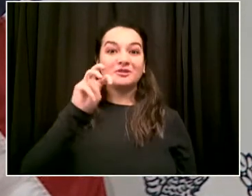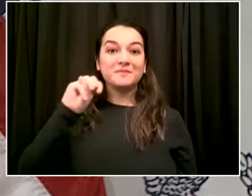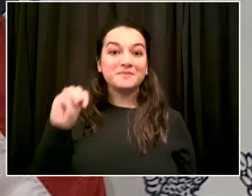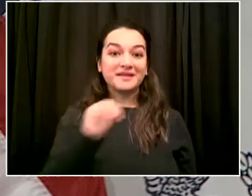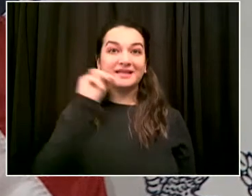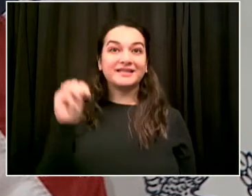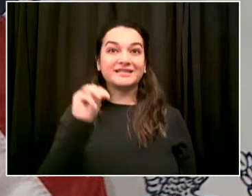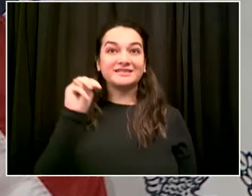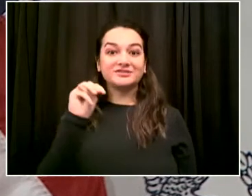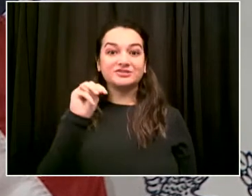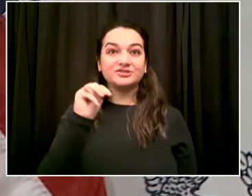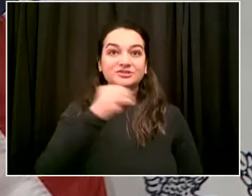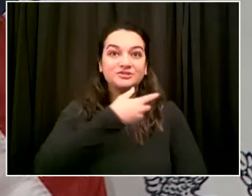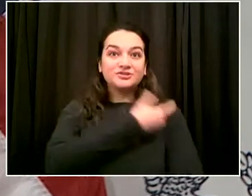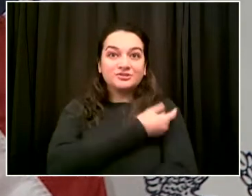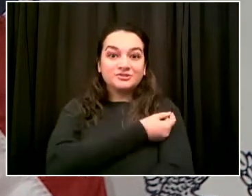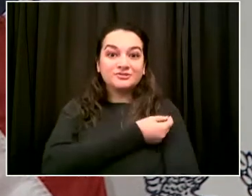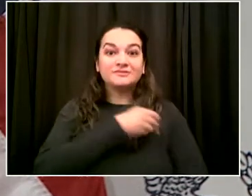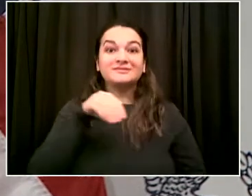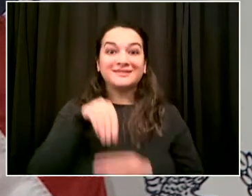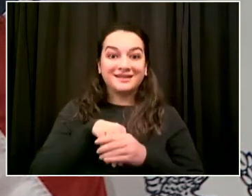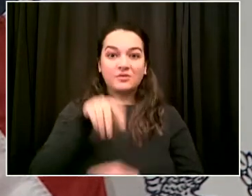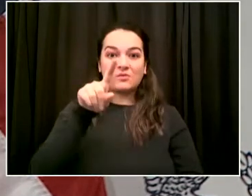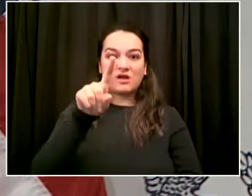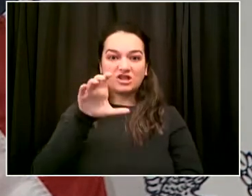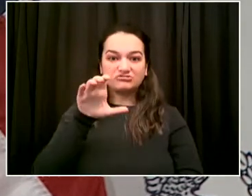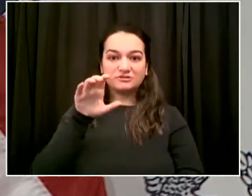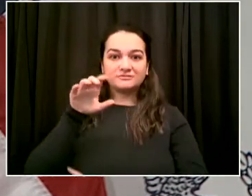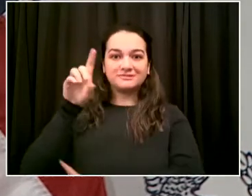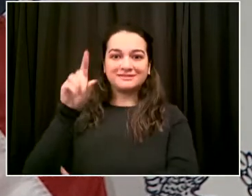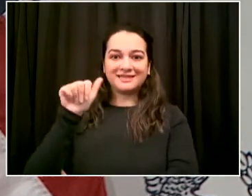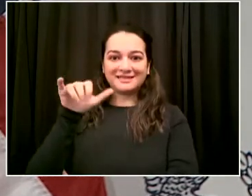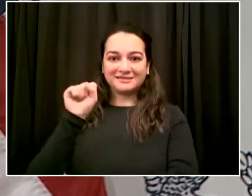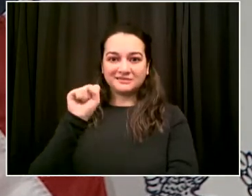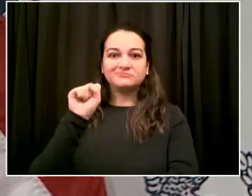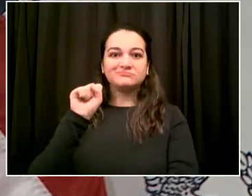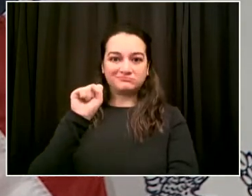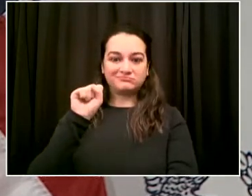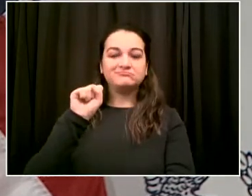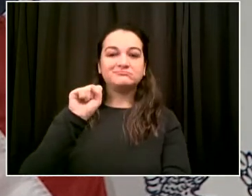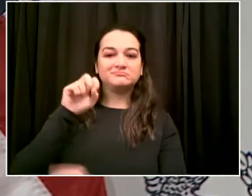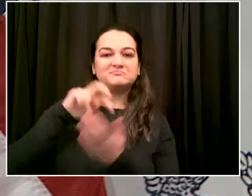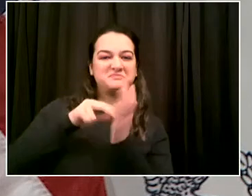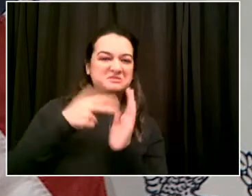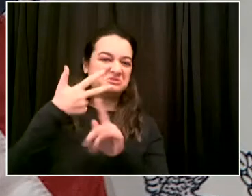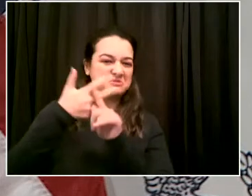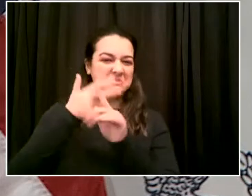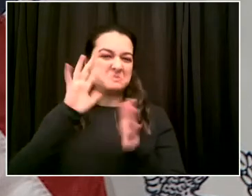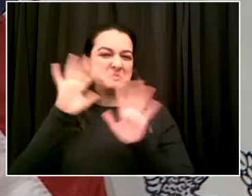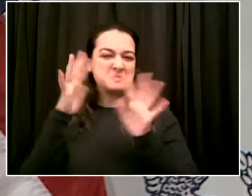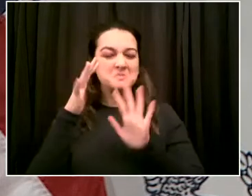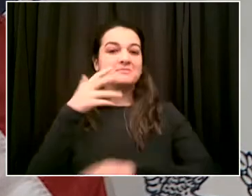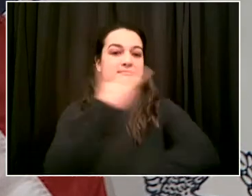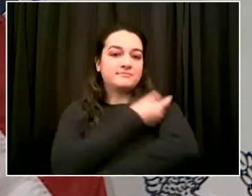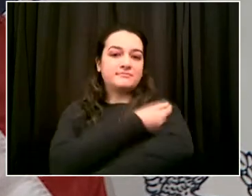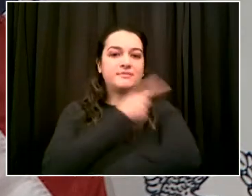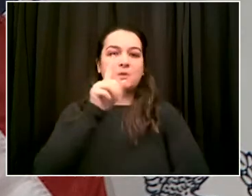OF GOAL WE NEED,D, WHAT A CLEAR DEPARTURE FROM WHAT WE HAVE